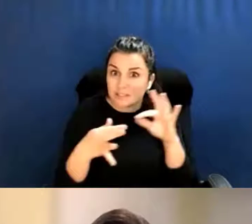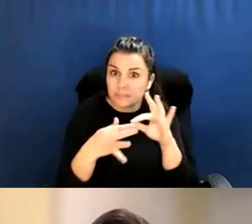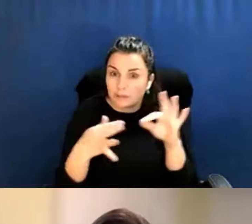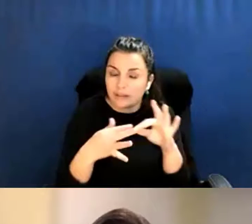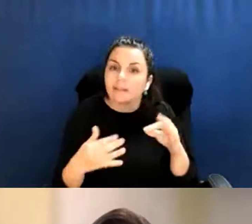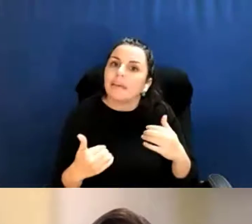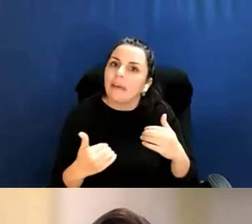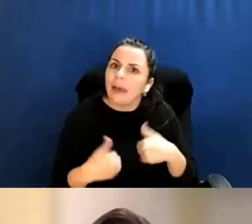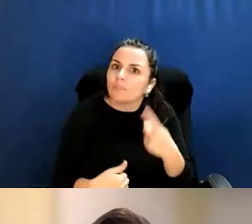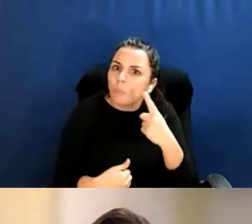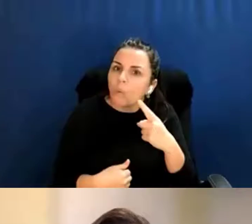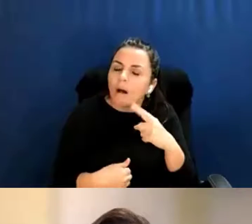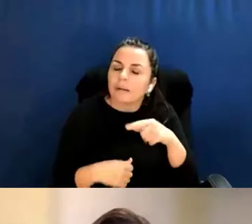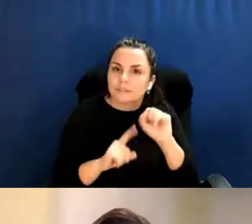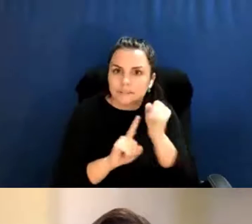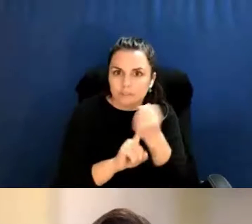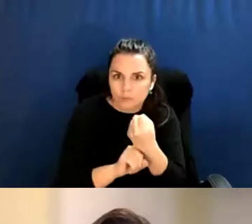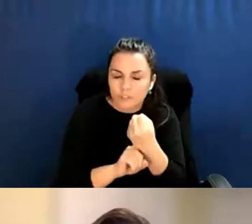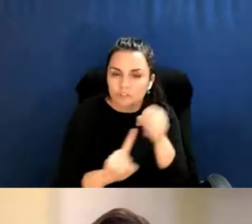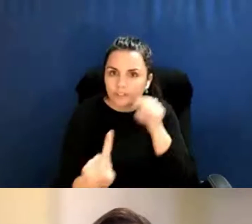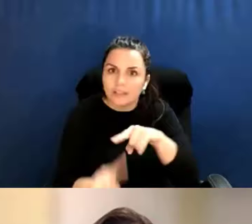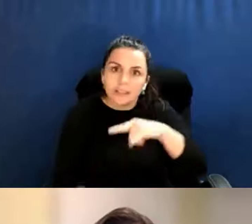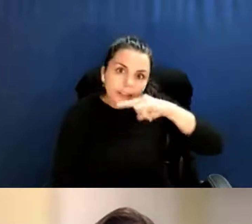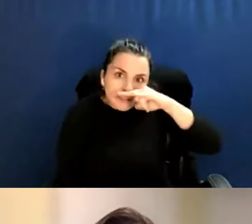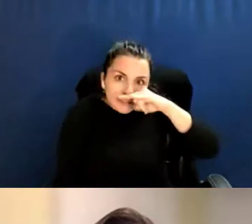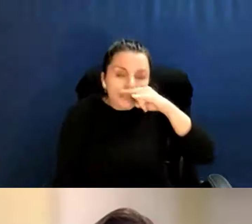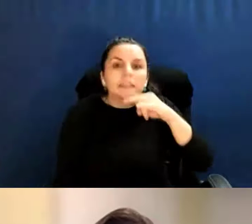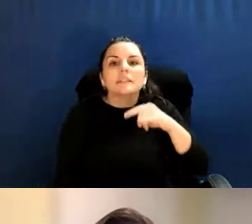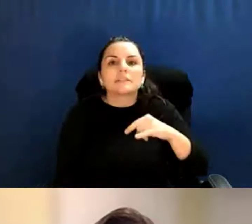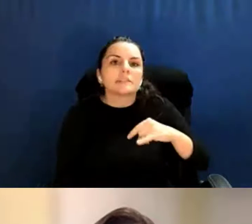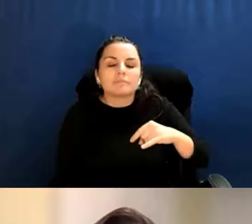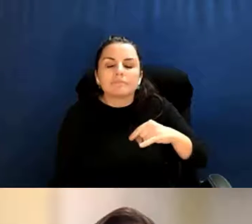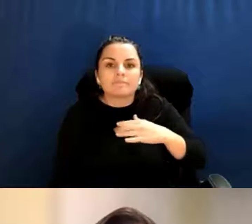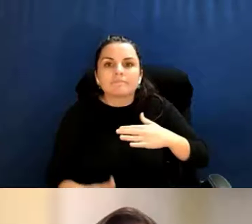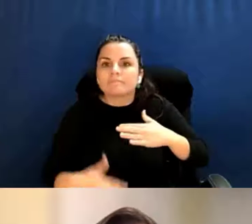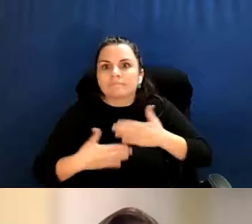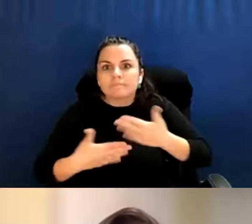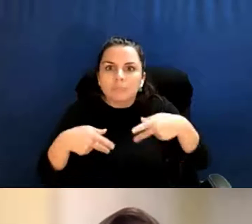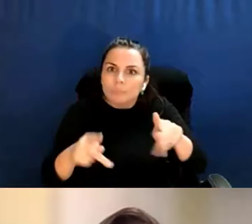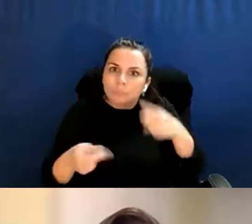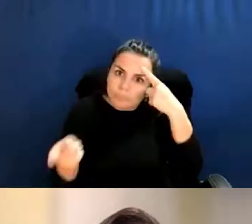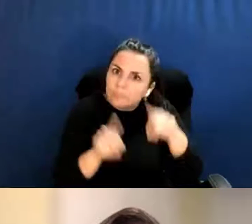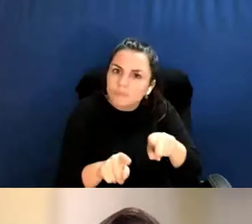where the child assent is not important, and that's when they sent a benefit directly.